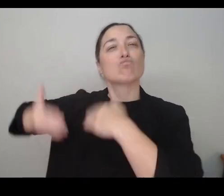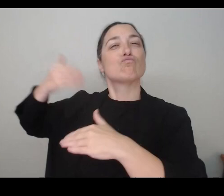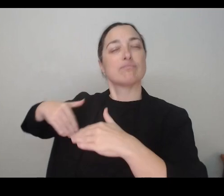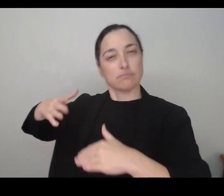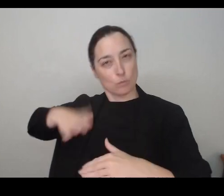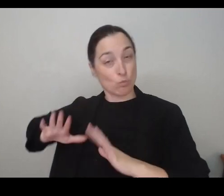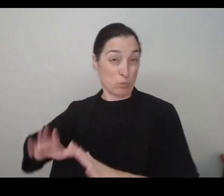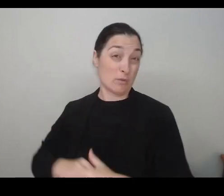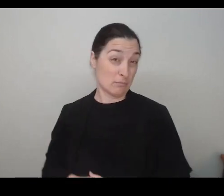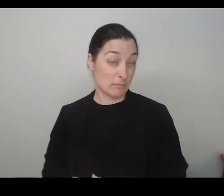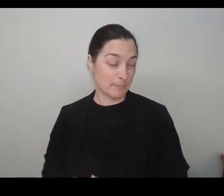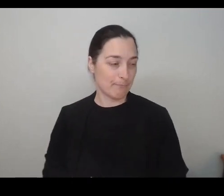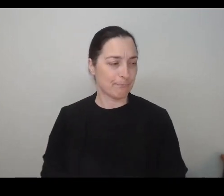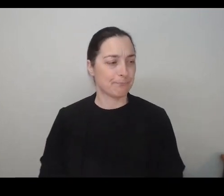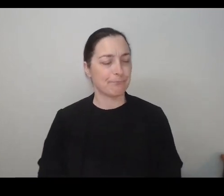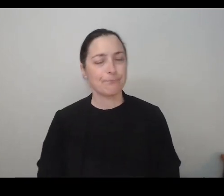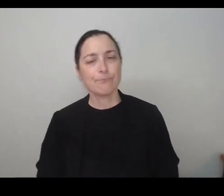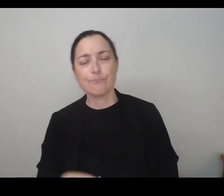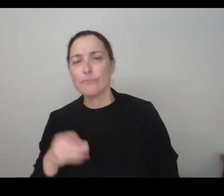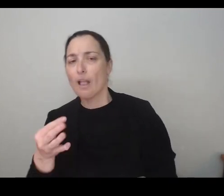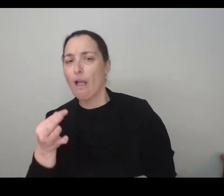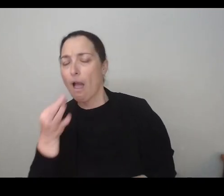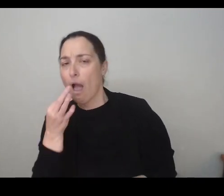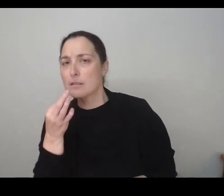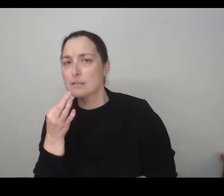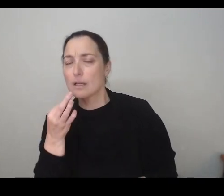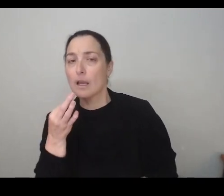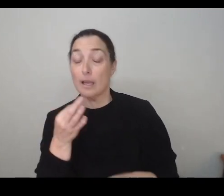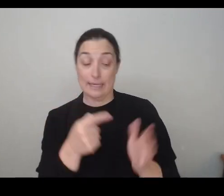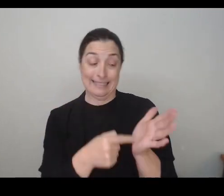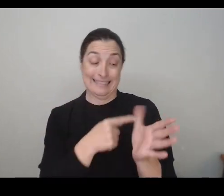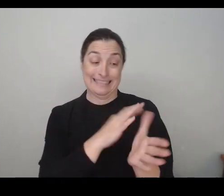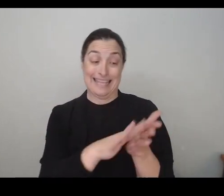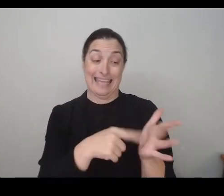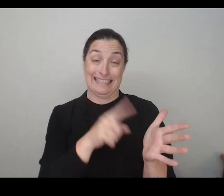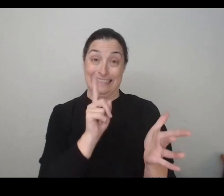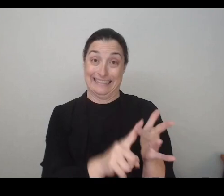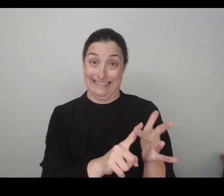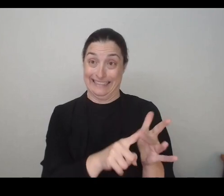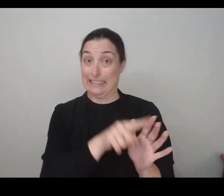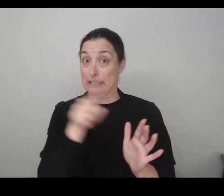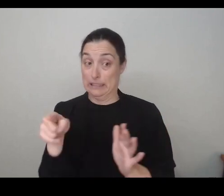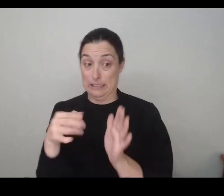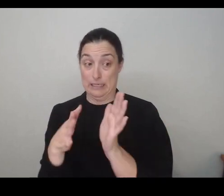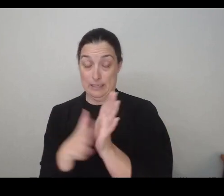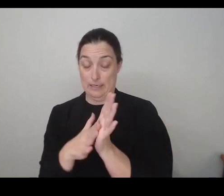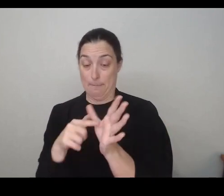We were asked how culturally different are the Marquesas from Tahiti, did Gauguin's move between these places change his work?